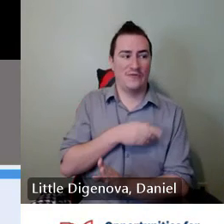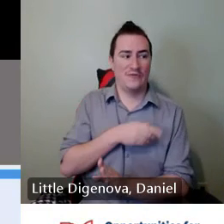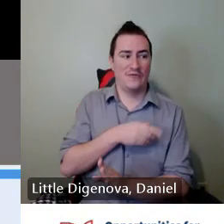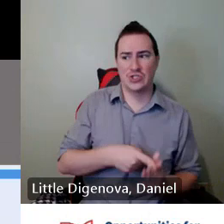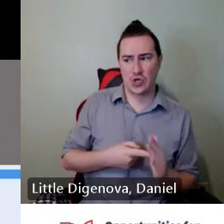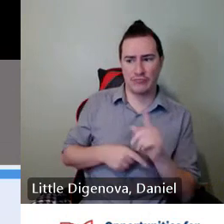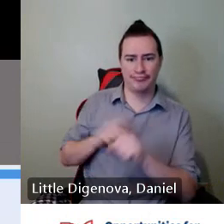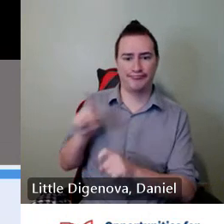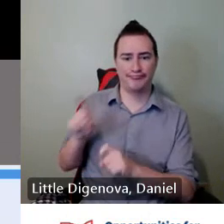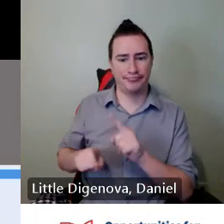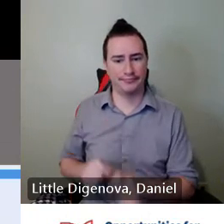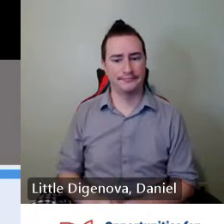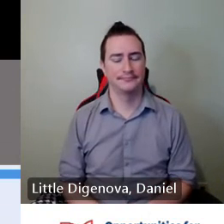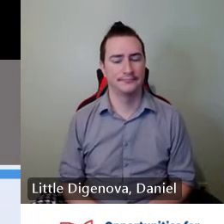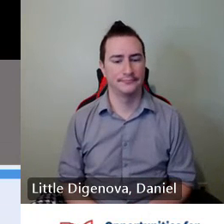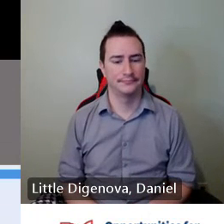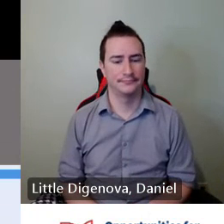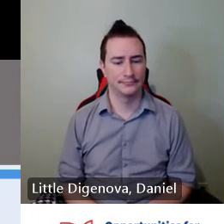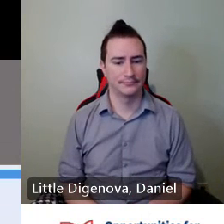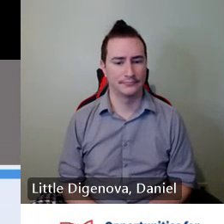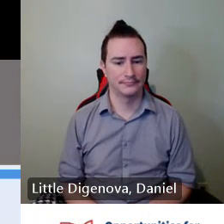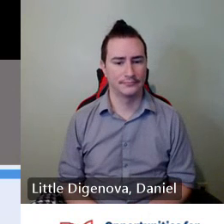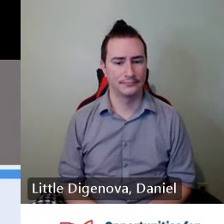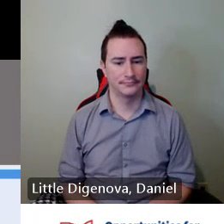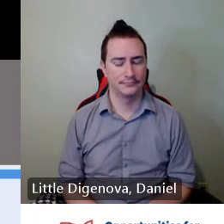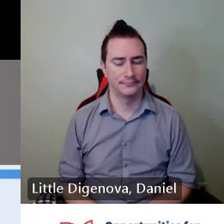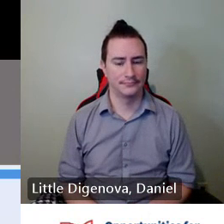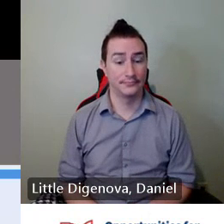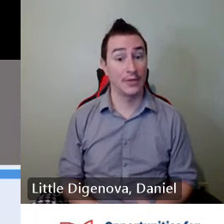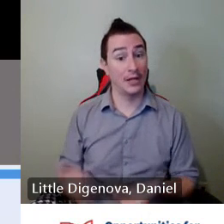Again, the disability may be invisible, but the accommodation may not be.